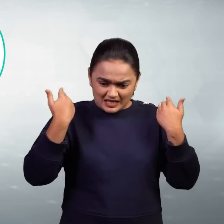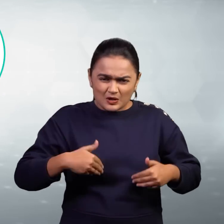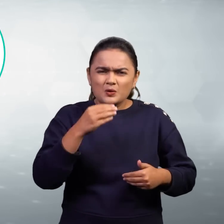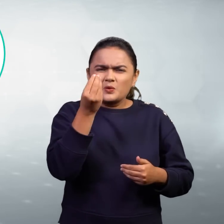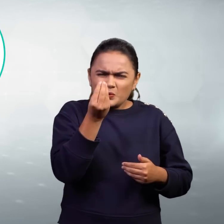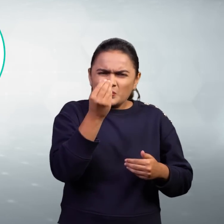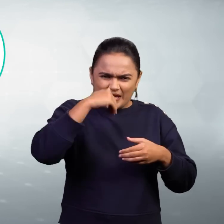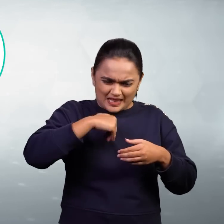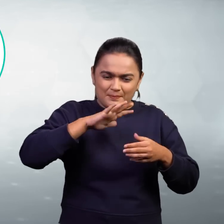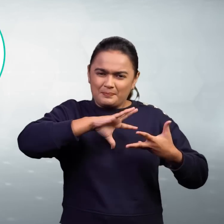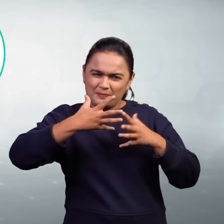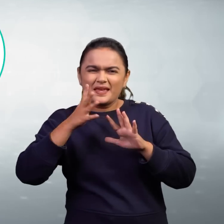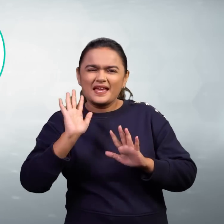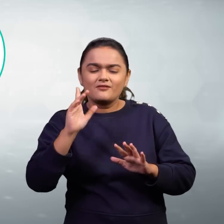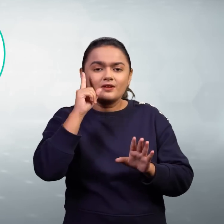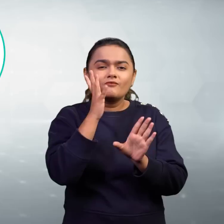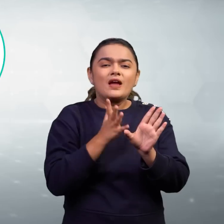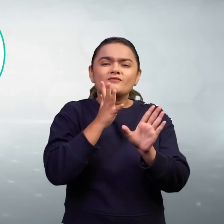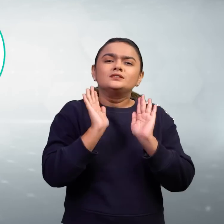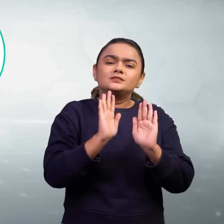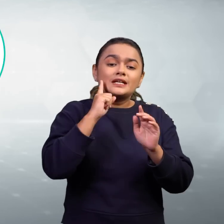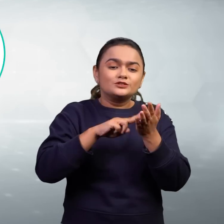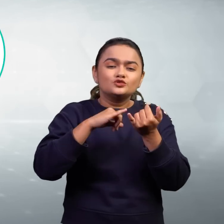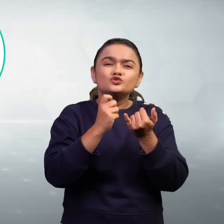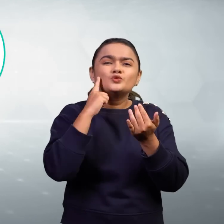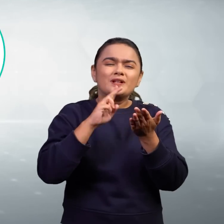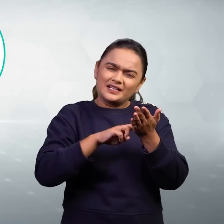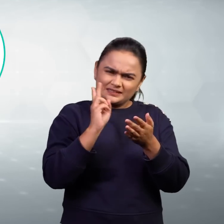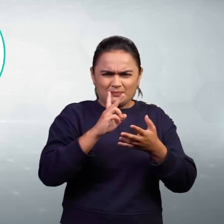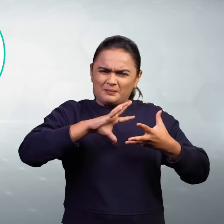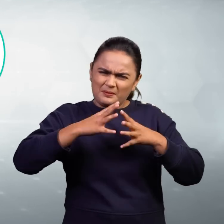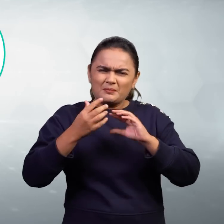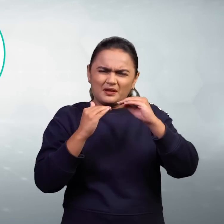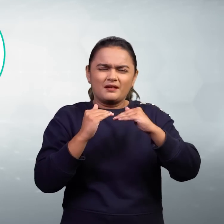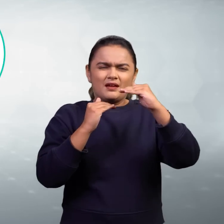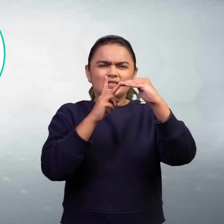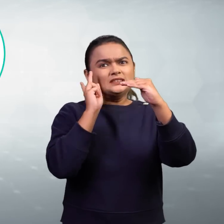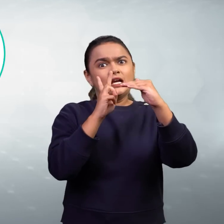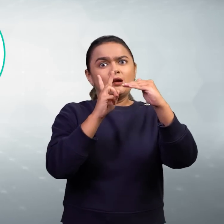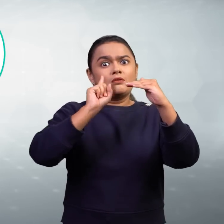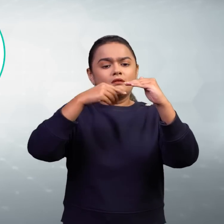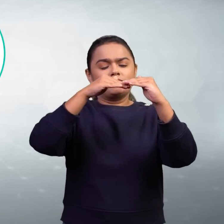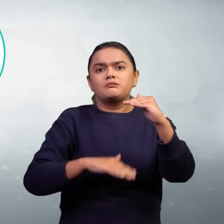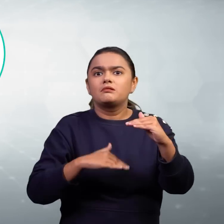Our body usually produces small amount of insulin for up to 5 years. After that, it stagnates and gradually decreases.